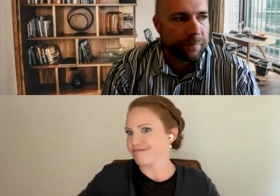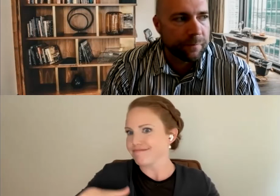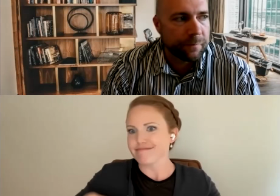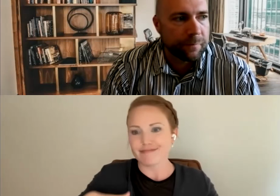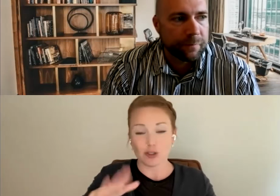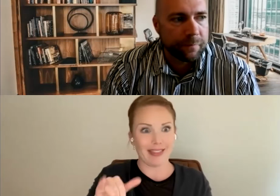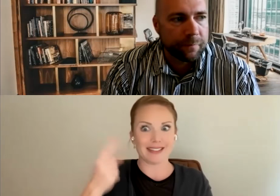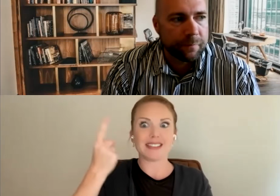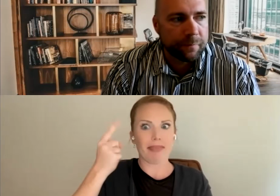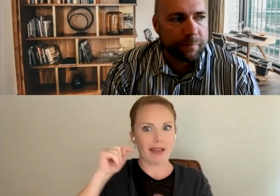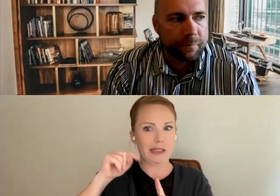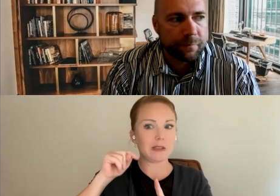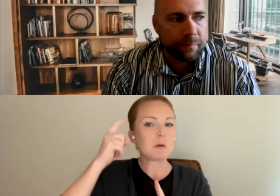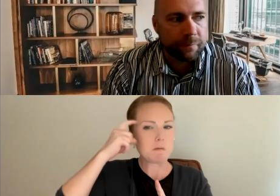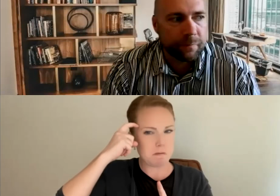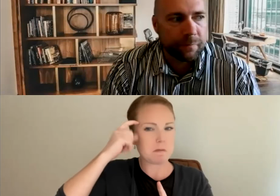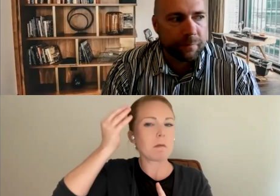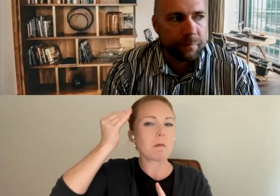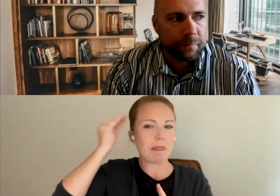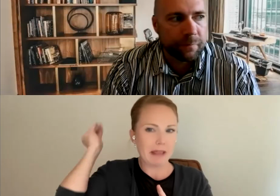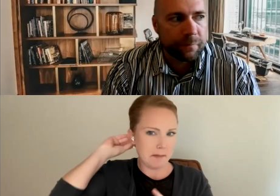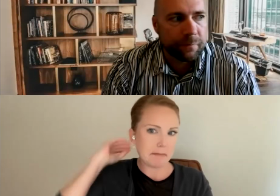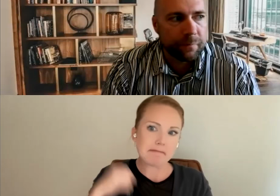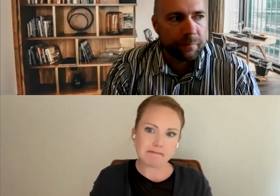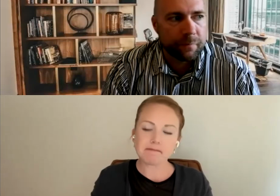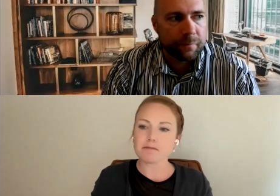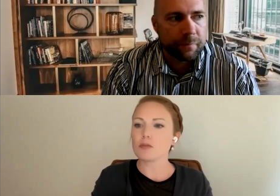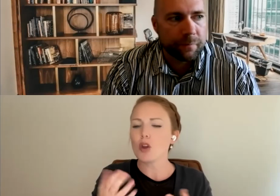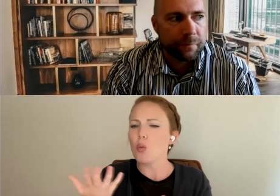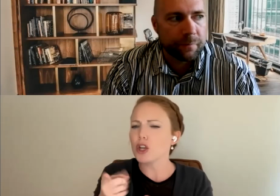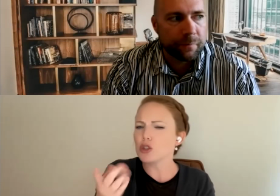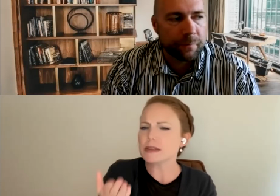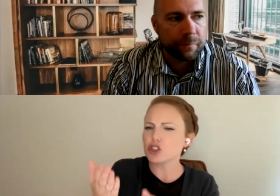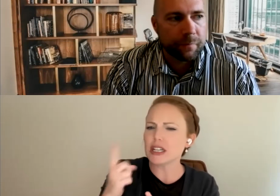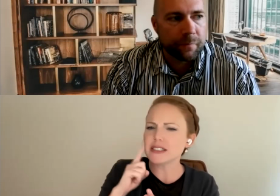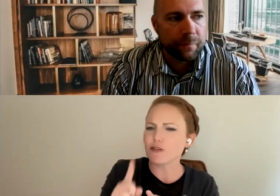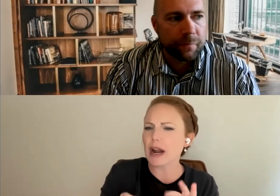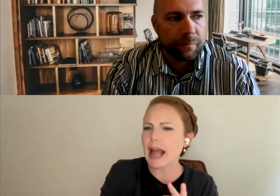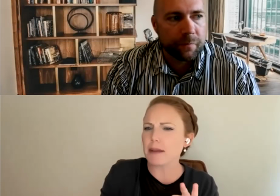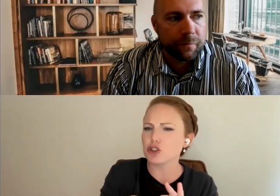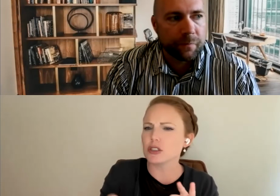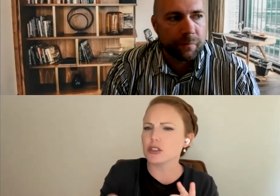very much think about. What do you suggest for captions for data visualizations that